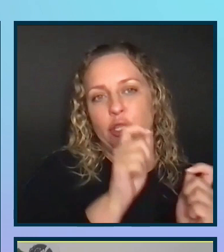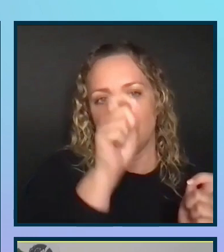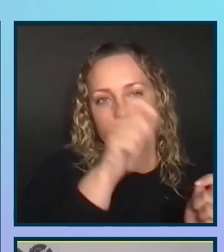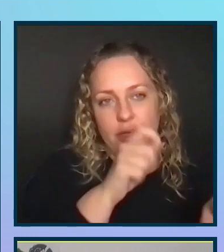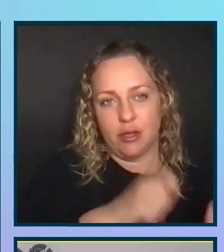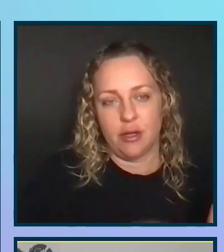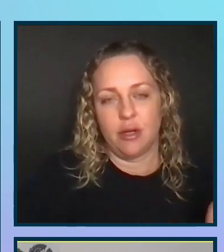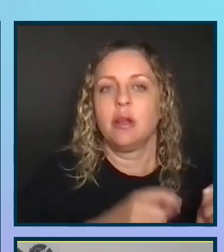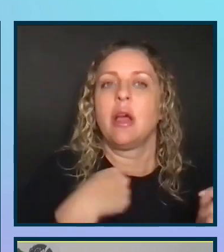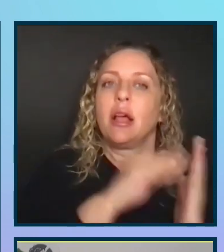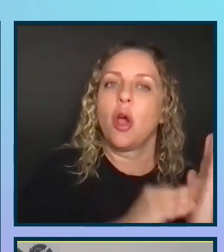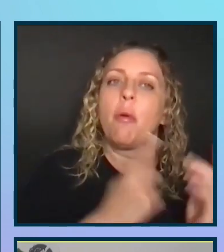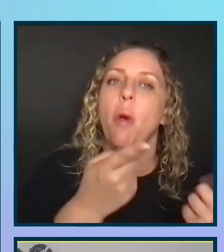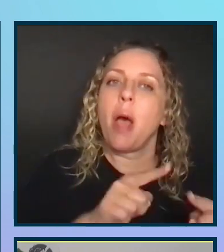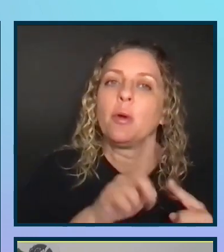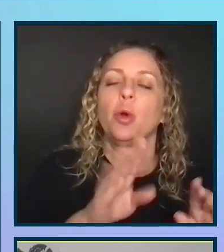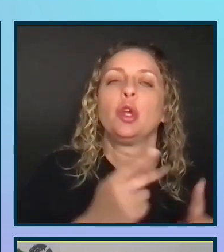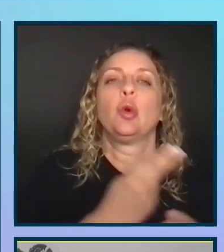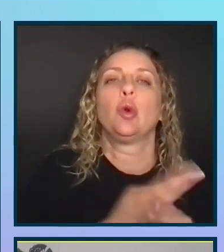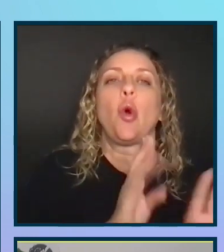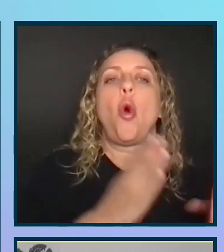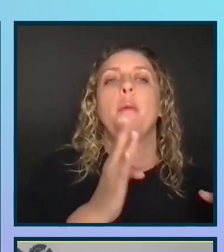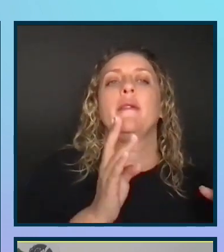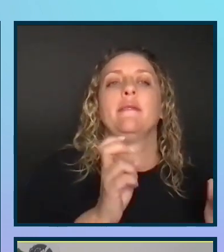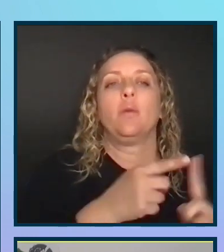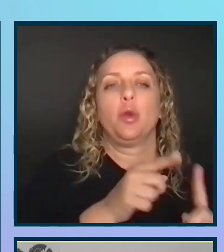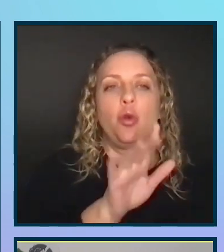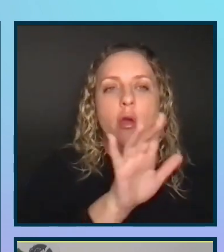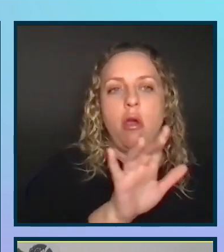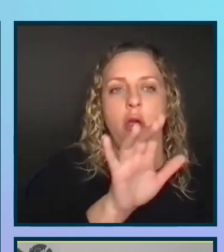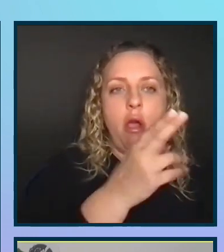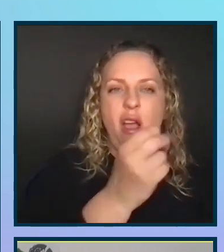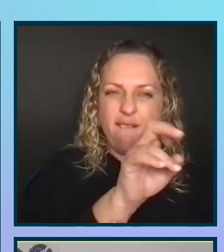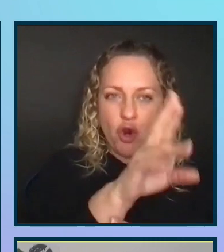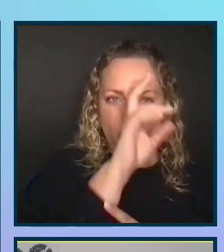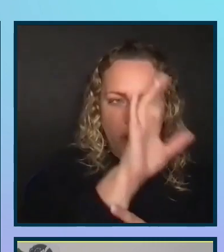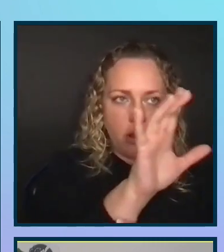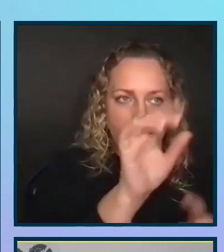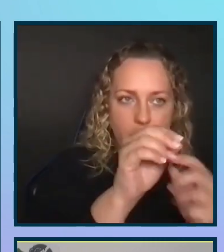What happens when your user opens the filter? They hover an element. What happens when they check a filter?